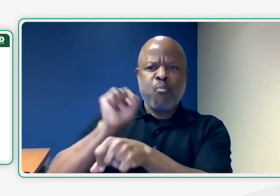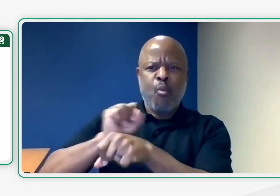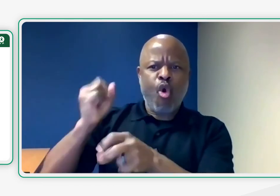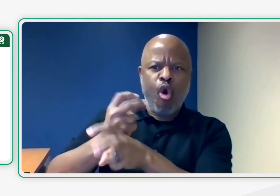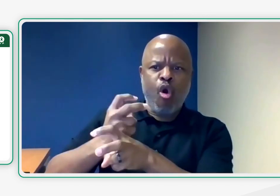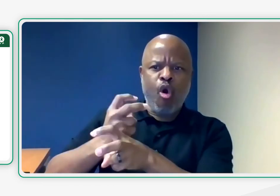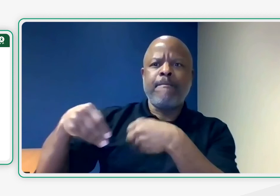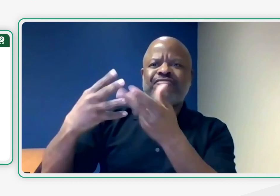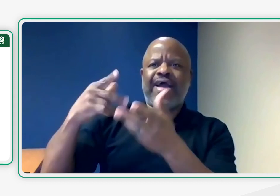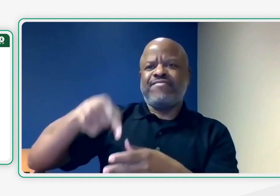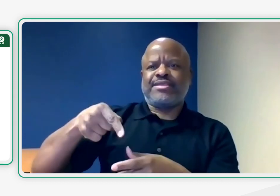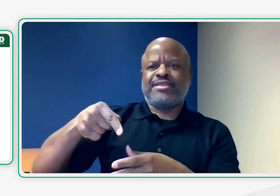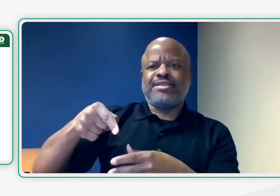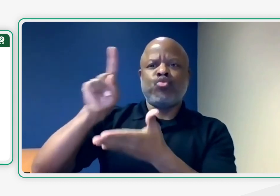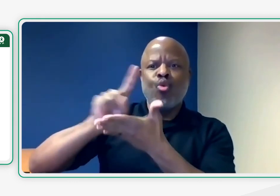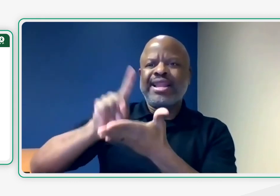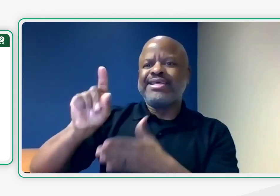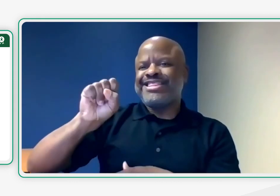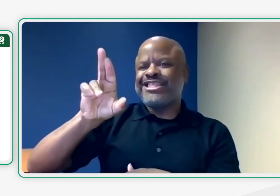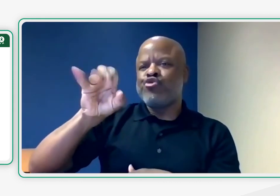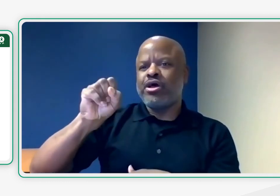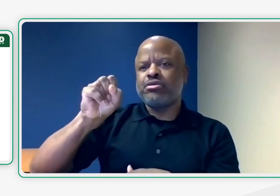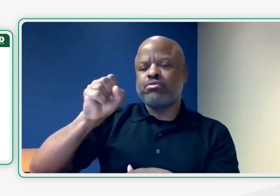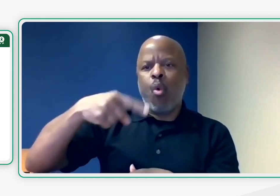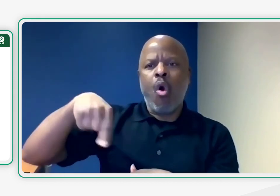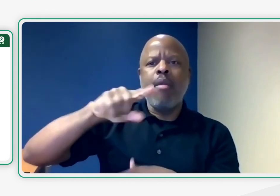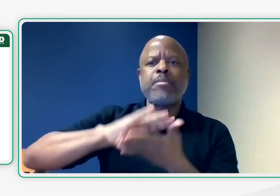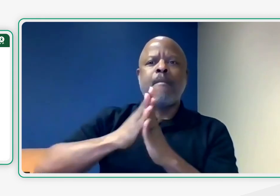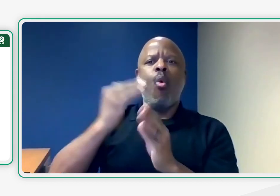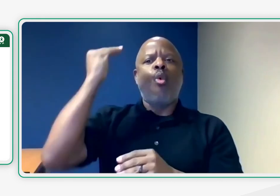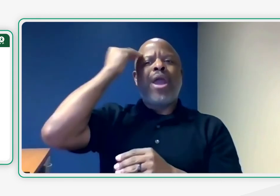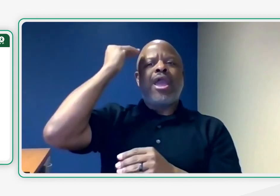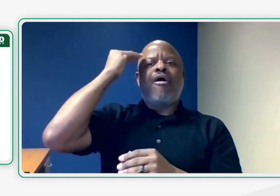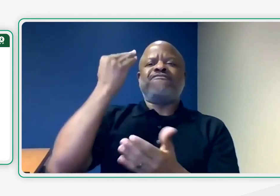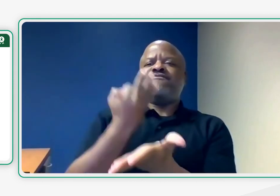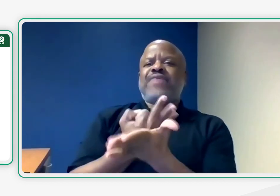This is also a CSD Learns team effort, so they are working here and collaborating with